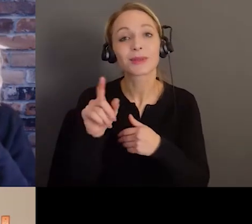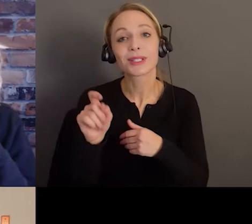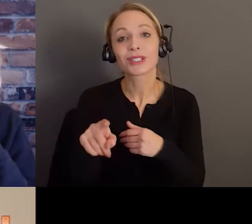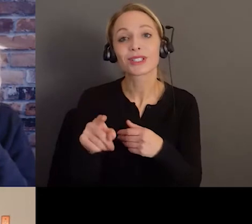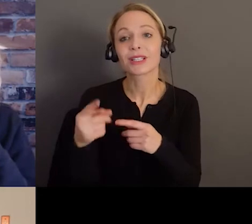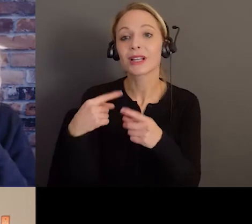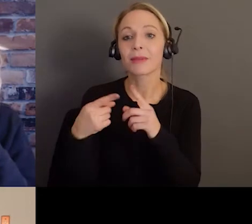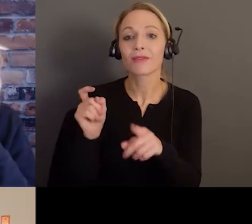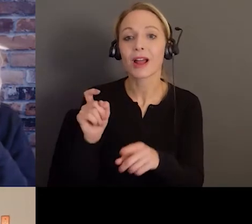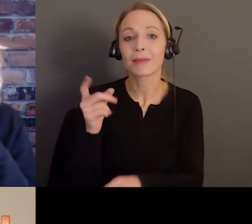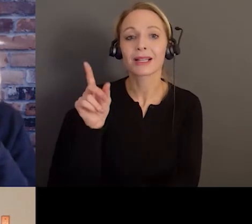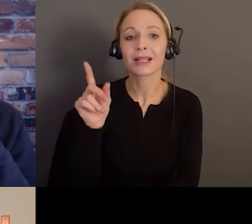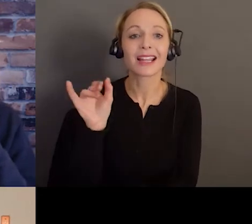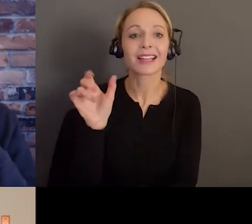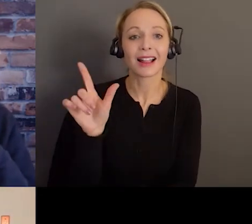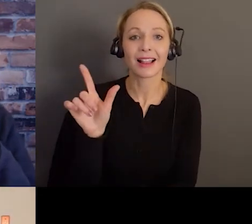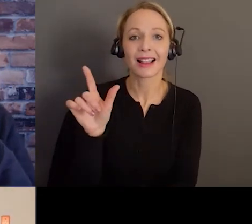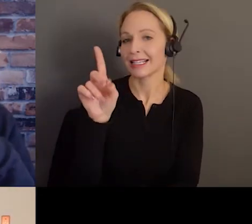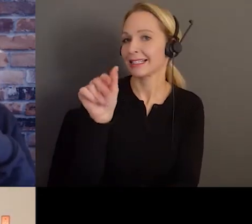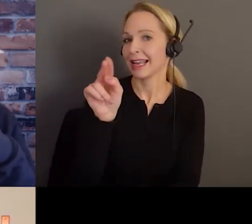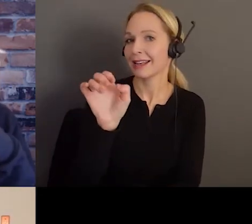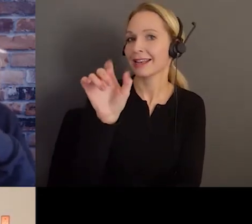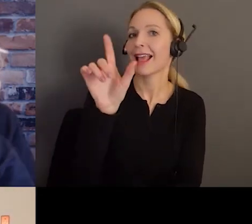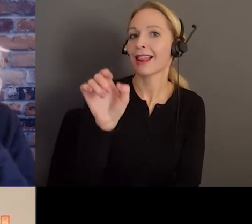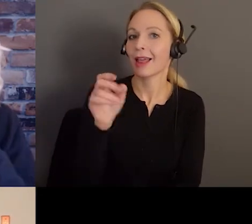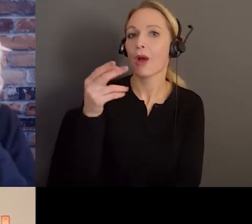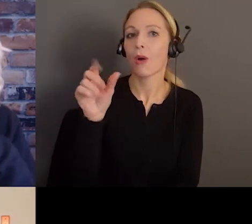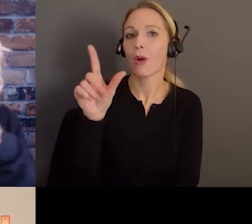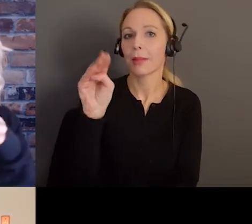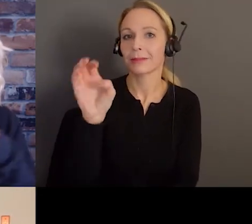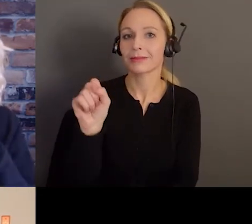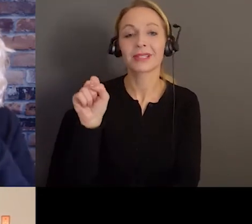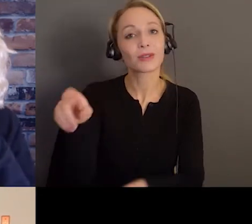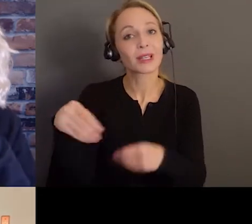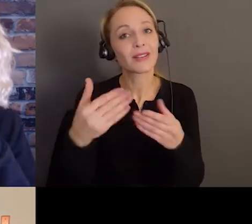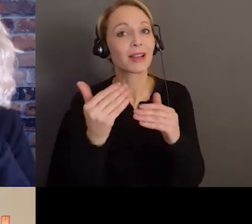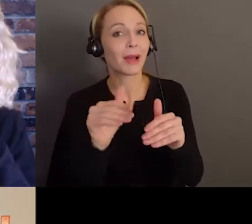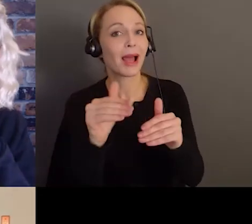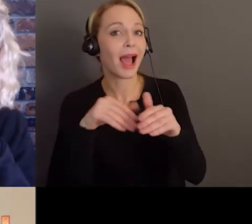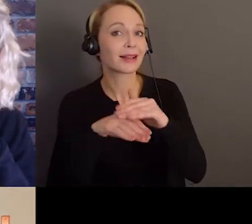CAN YOU GIVE LIMITED ACCESS IN SANDBOX 2 TO SHARE STAGE